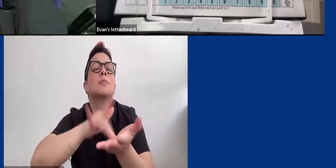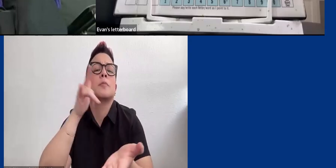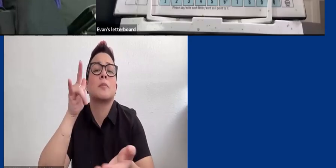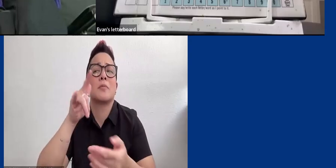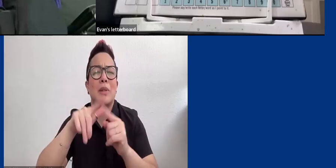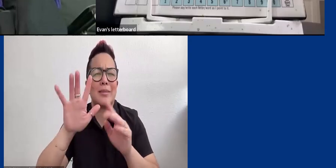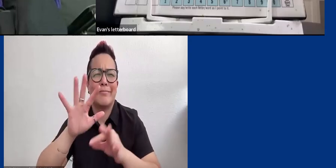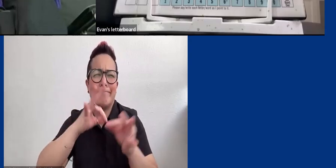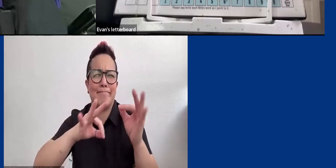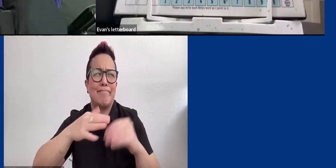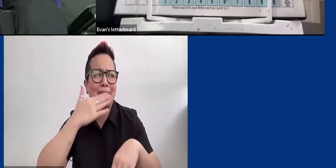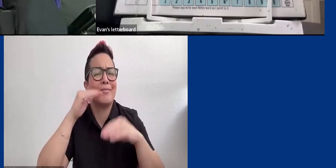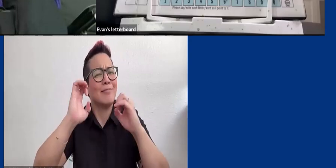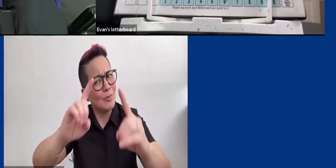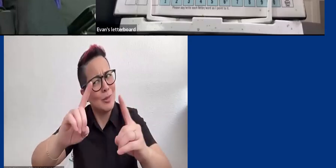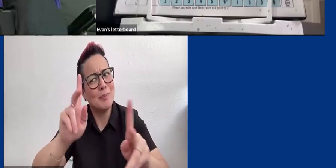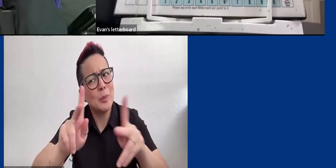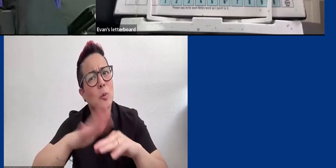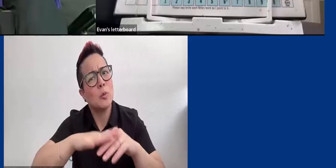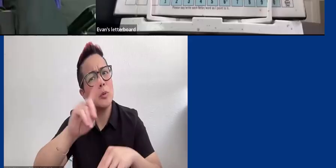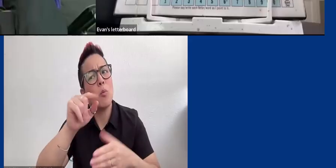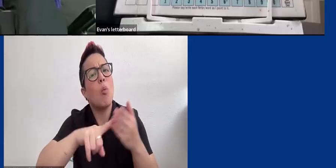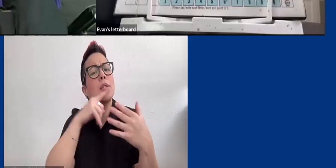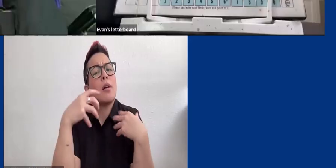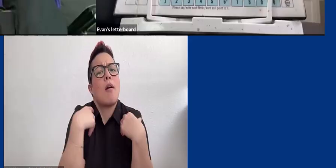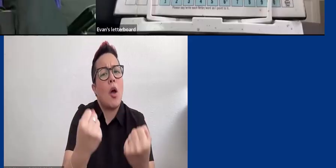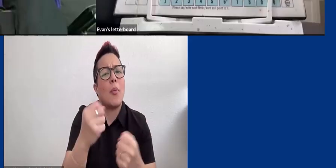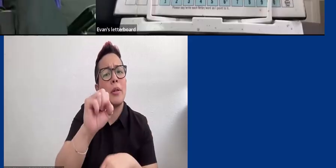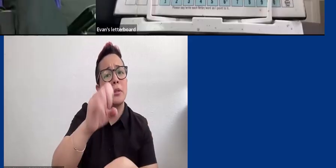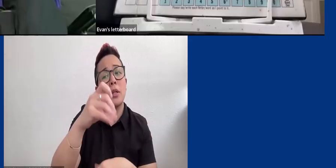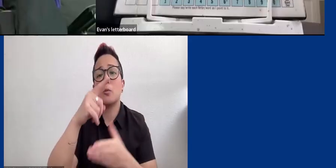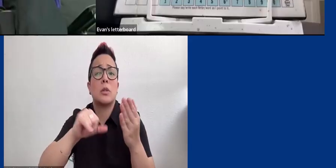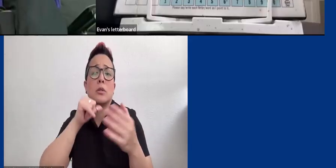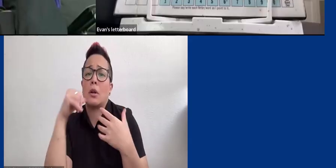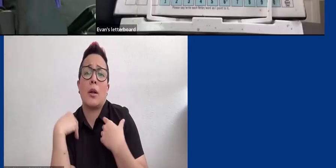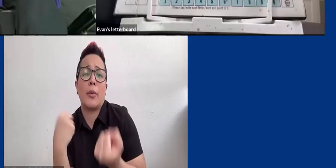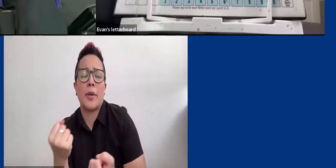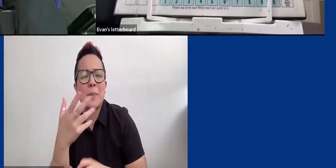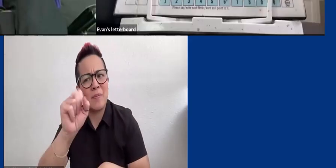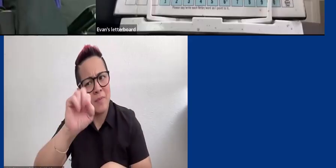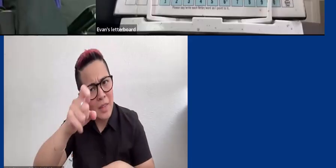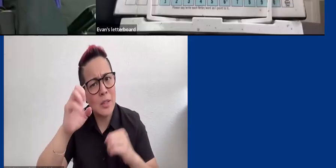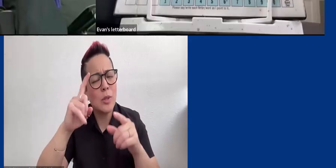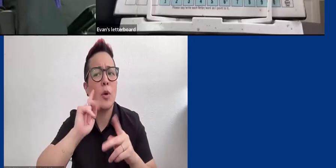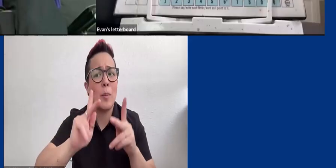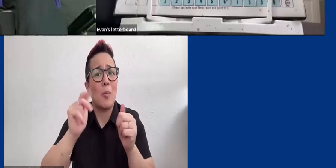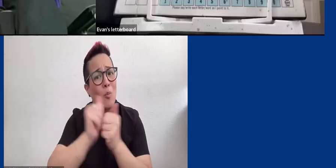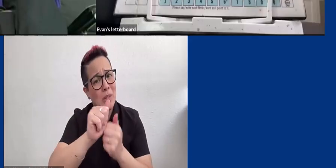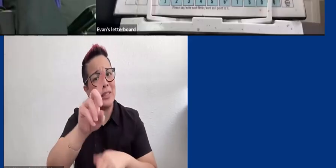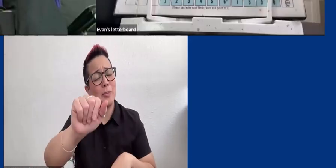disabilities on what is healthy sex and what is not, sex education for people with disabilities is scare